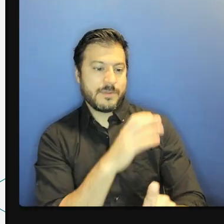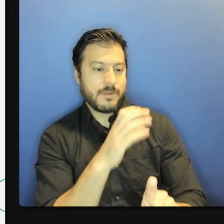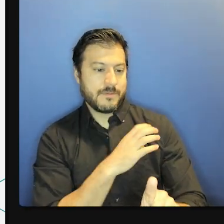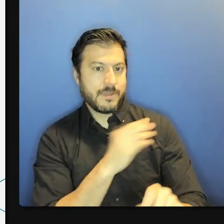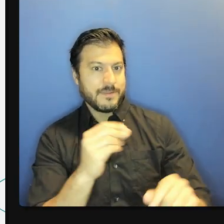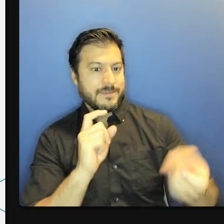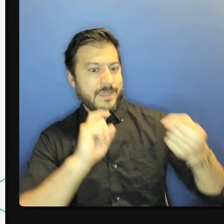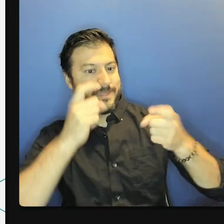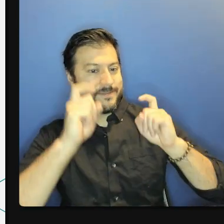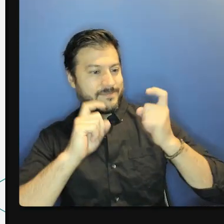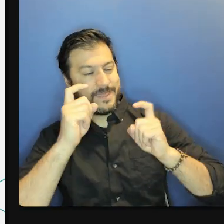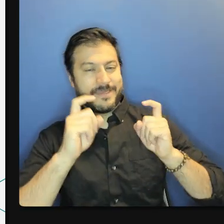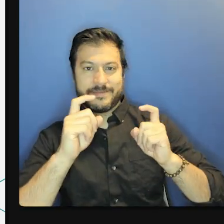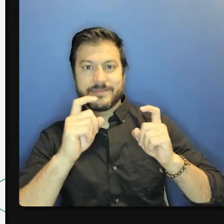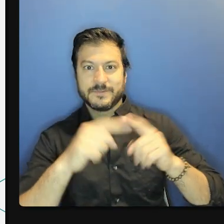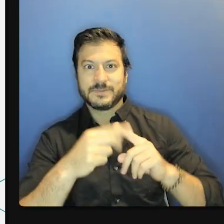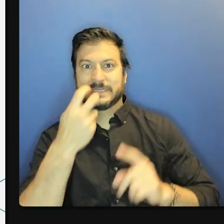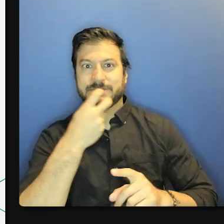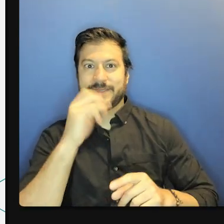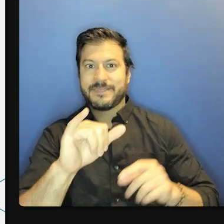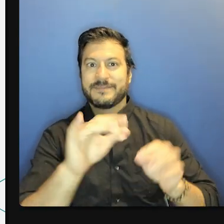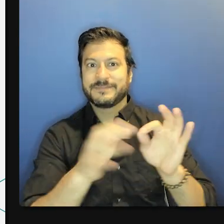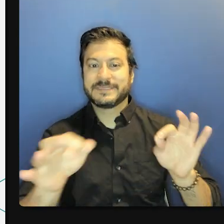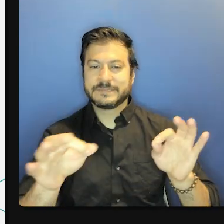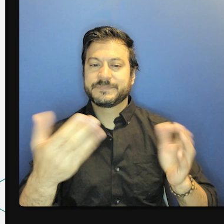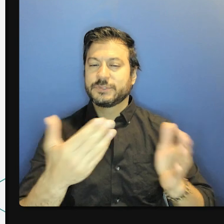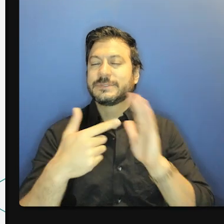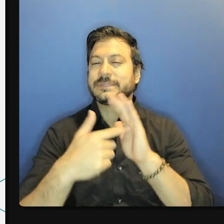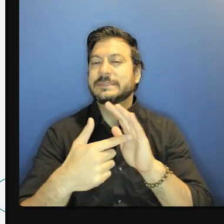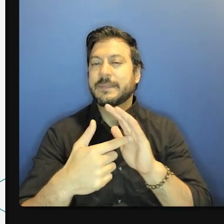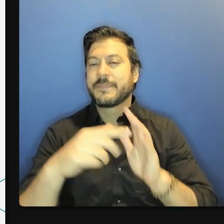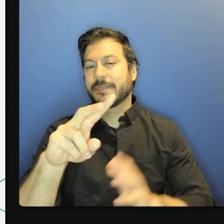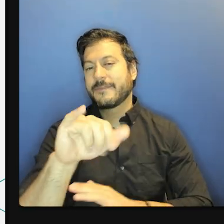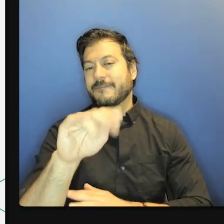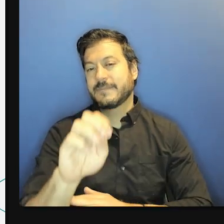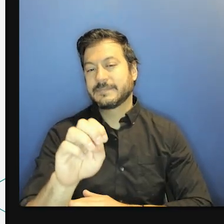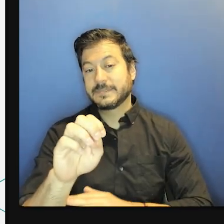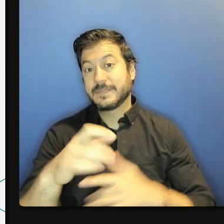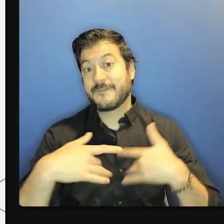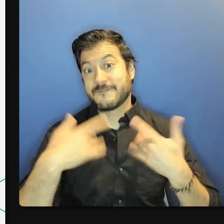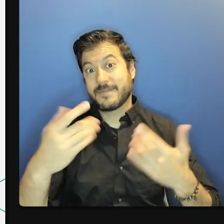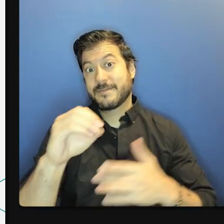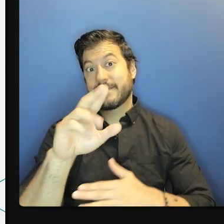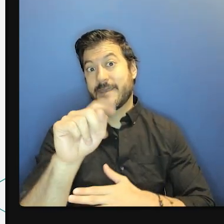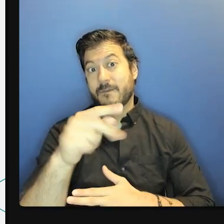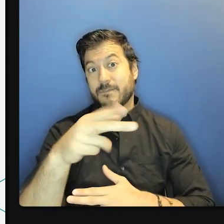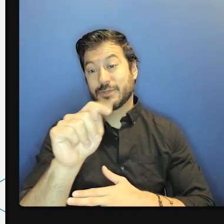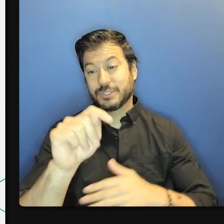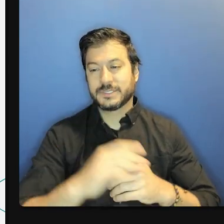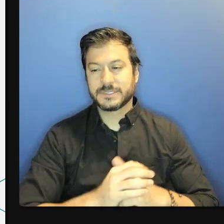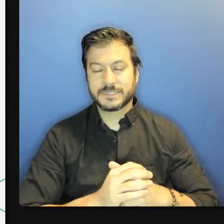and automatically animate the characters to speak the input text. Here is an example of the Viseme input event output.